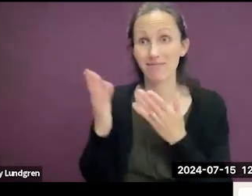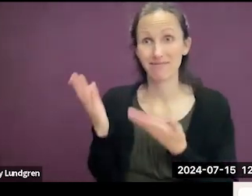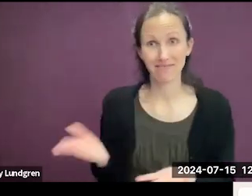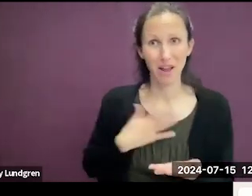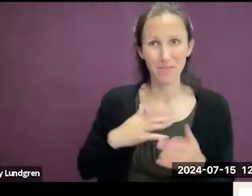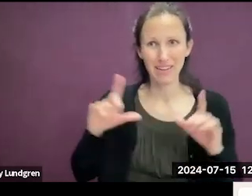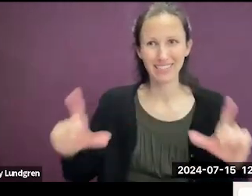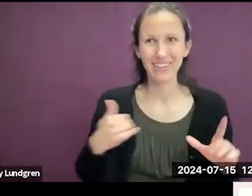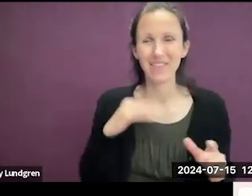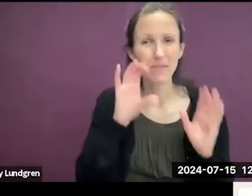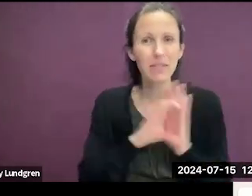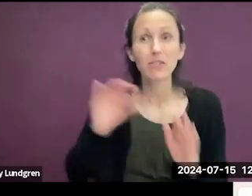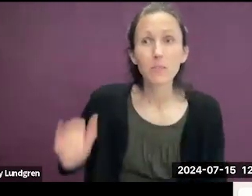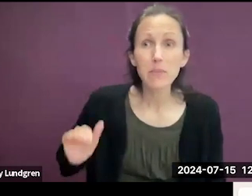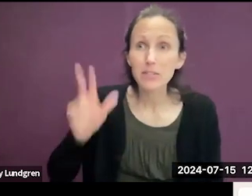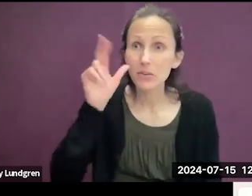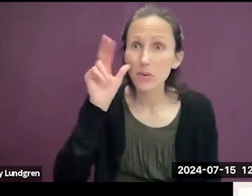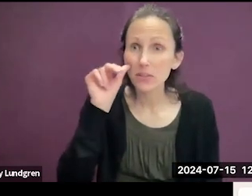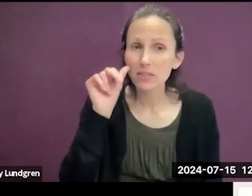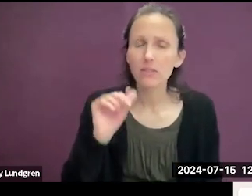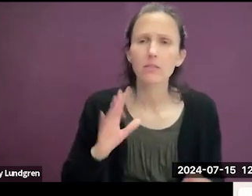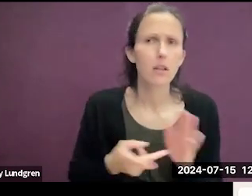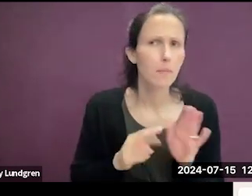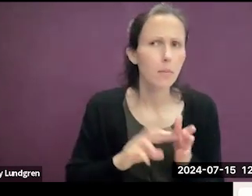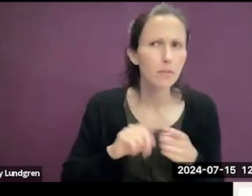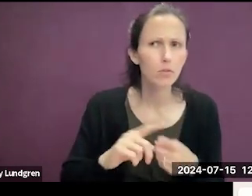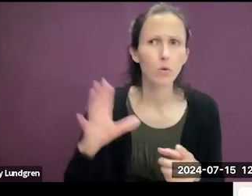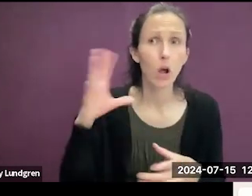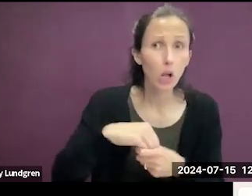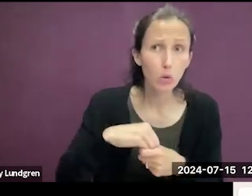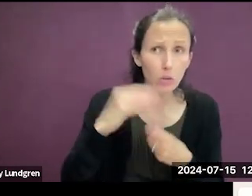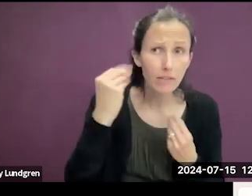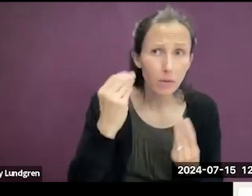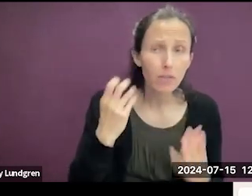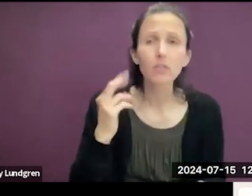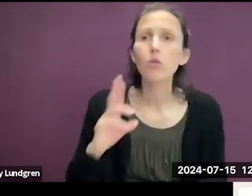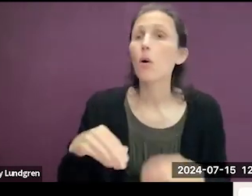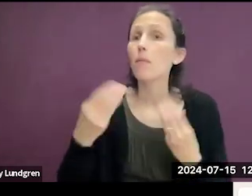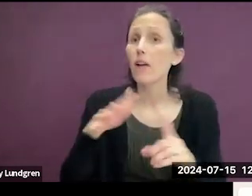Is the purpose to include information or to provide context for my presentation?